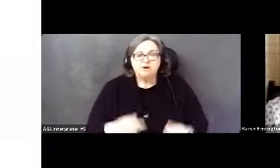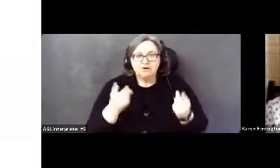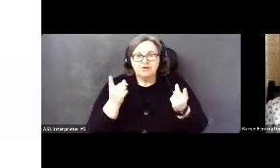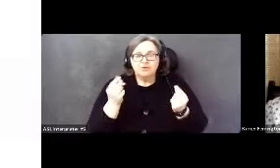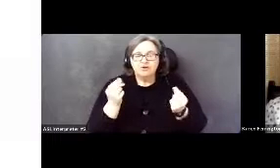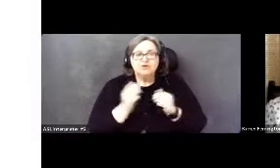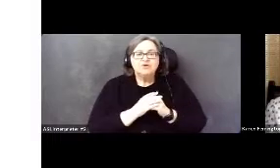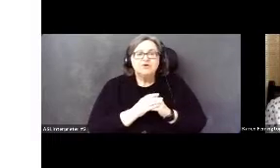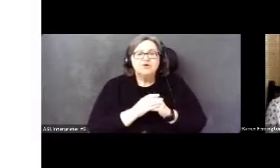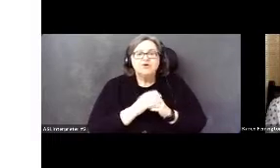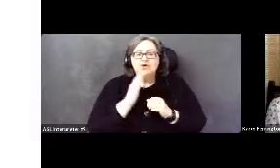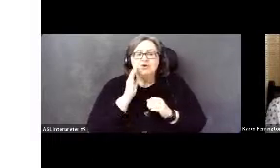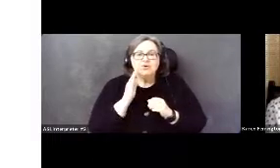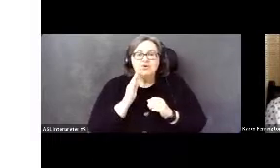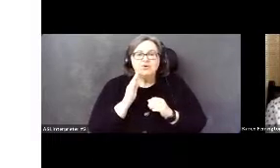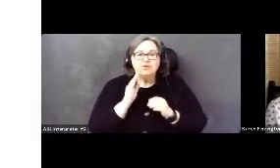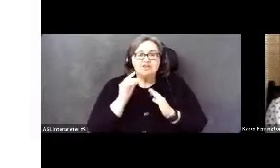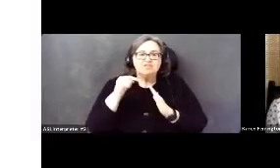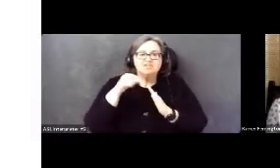taking us into a deeper dive on the